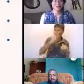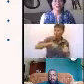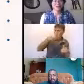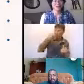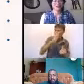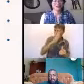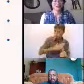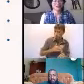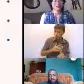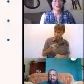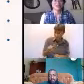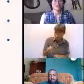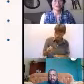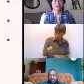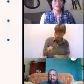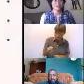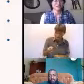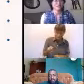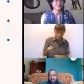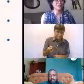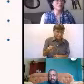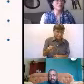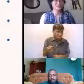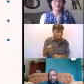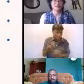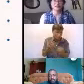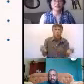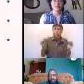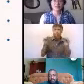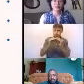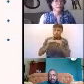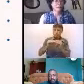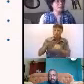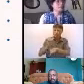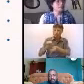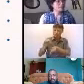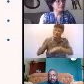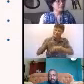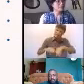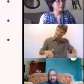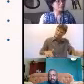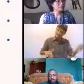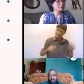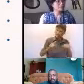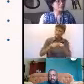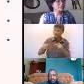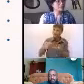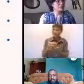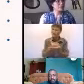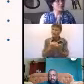an individual who's paid the same, if not less than everybody else.